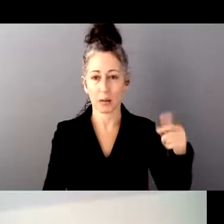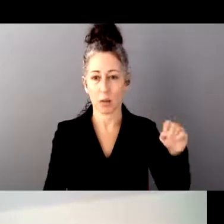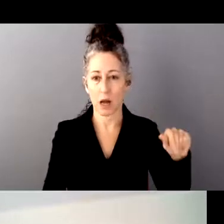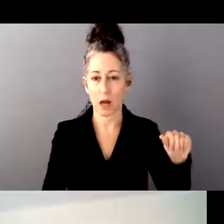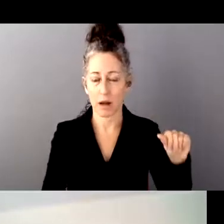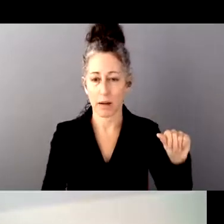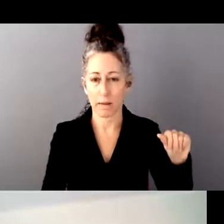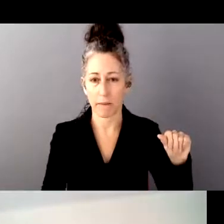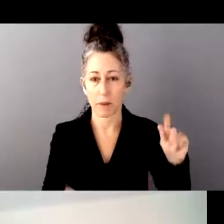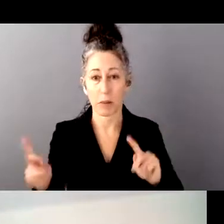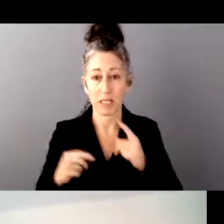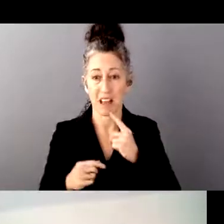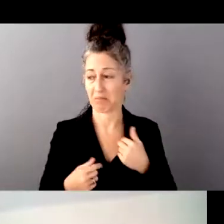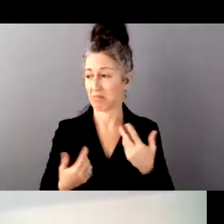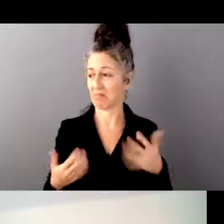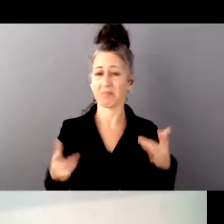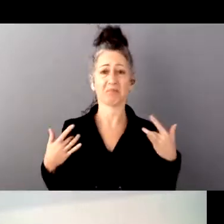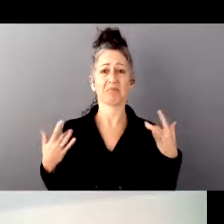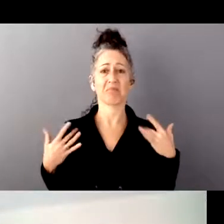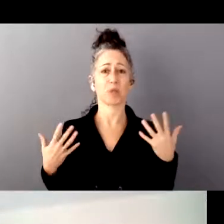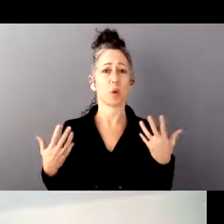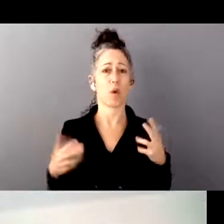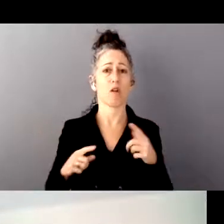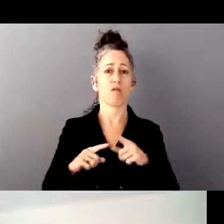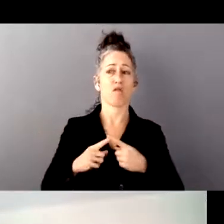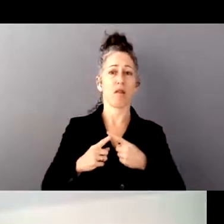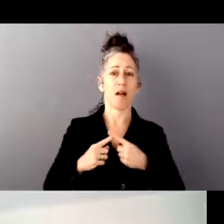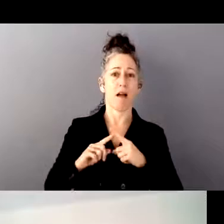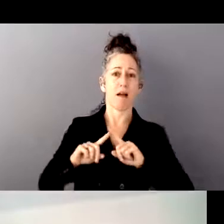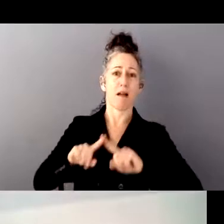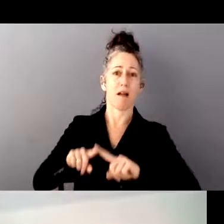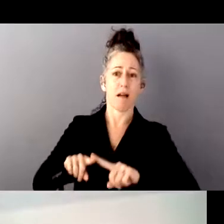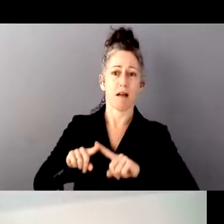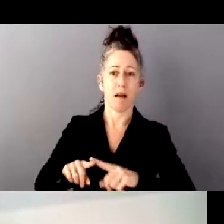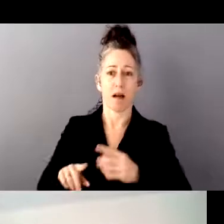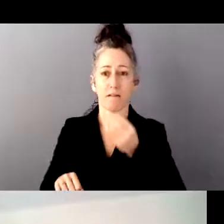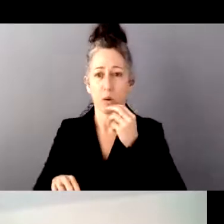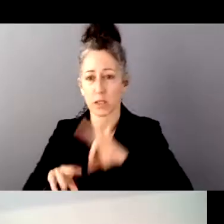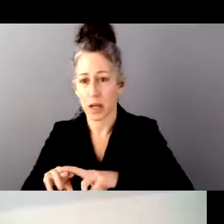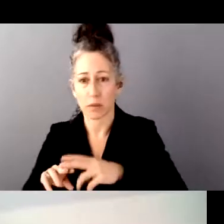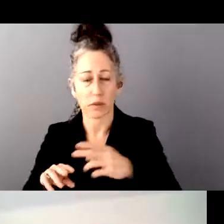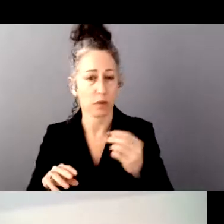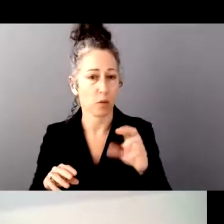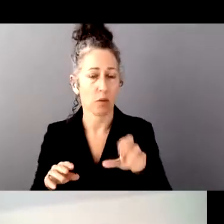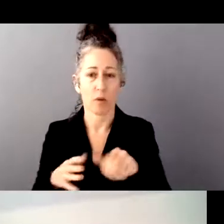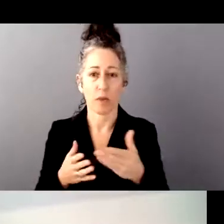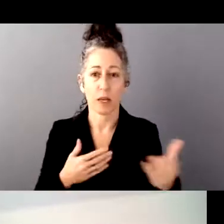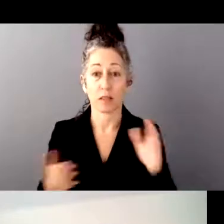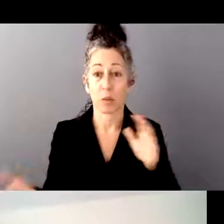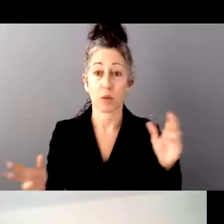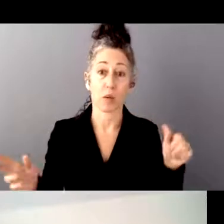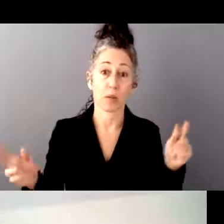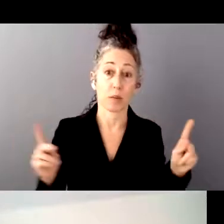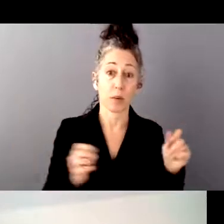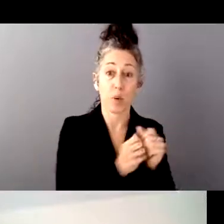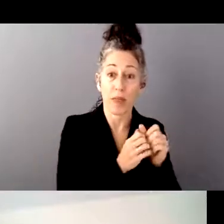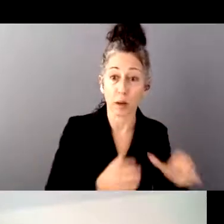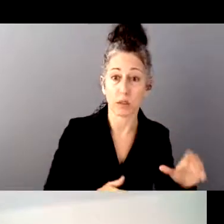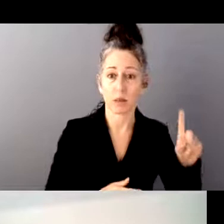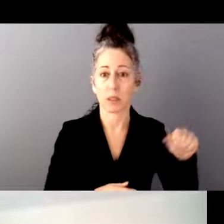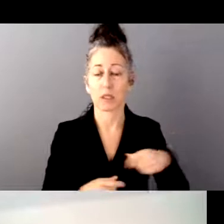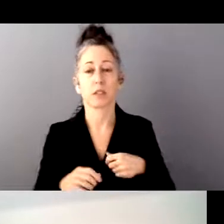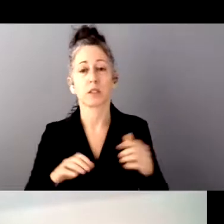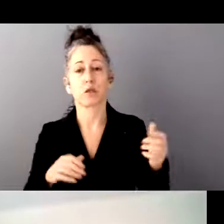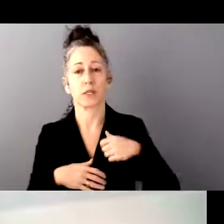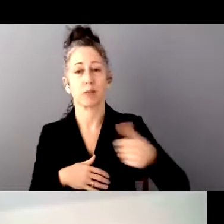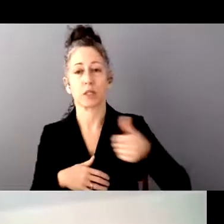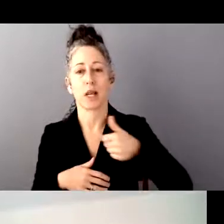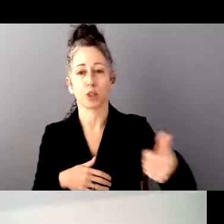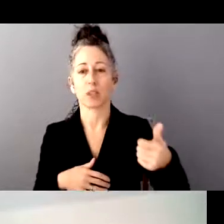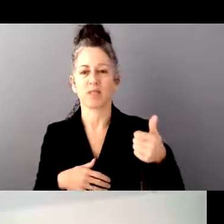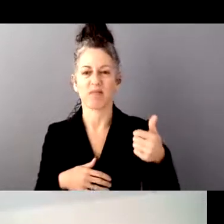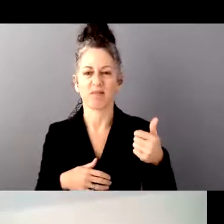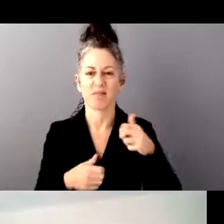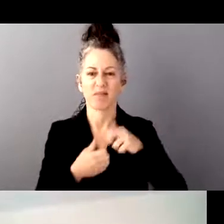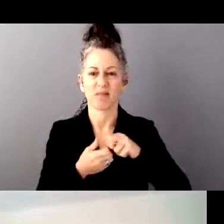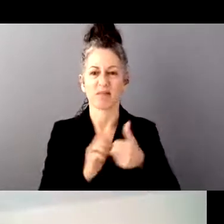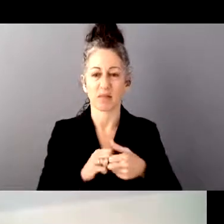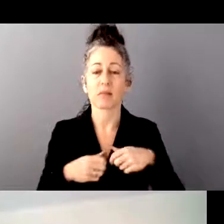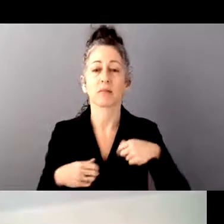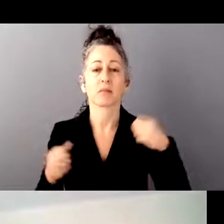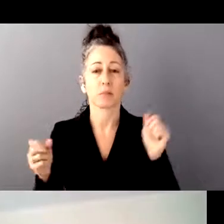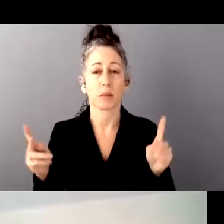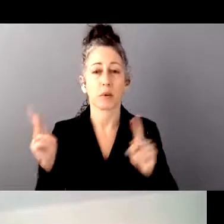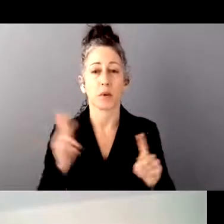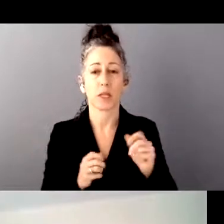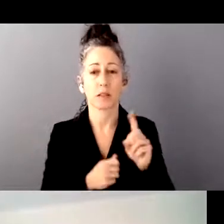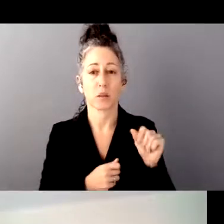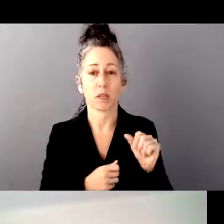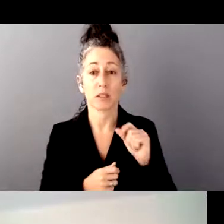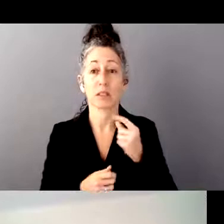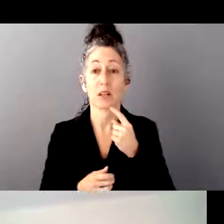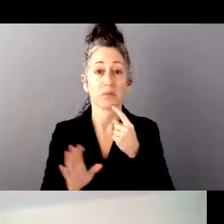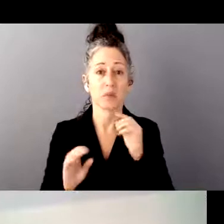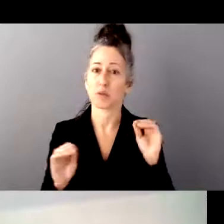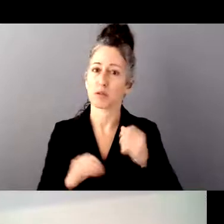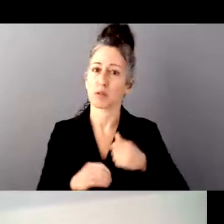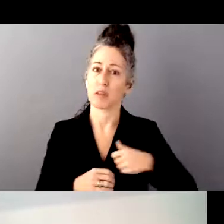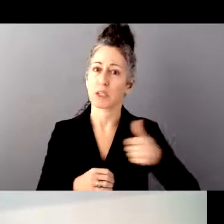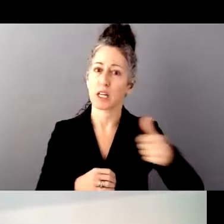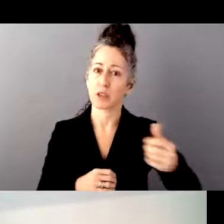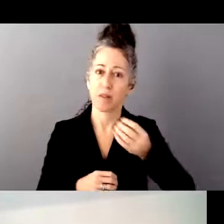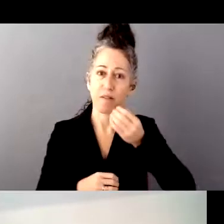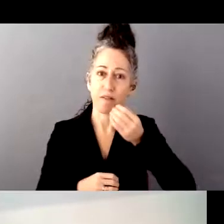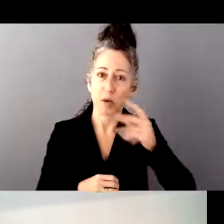pantries or were worried that others would find out that they would use these programs compared to people without disabilities. Transportation was an issue. People without disabilities noted that there was no transportation to the food program or pantry. Long lines and wait